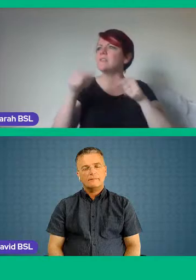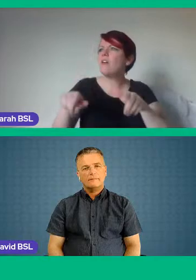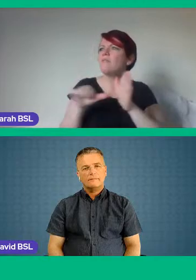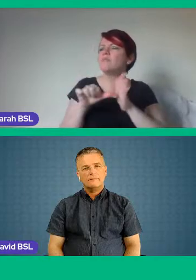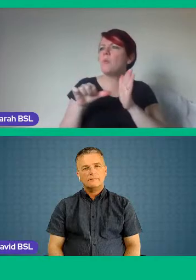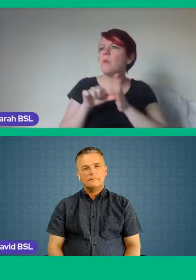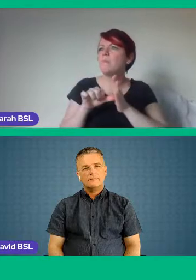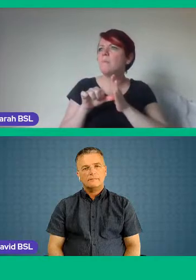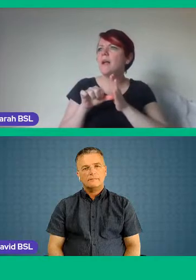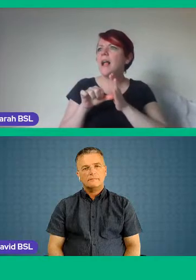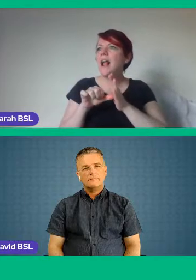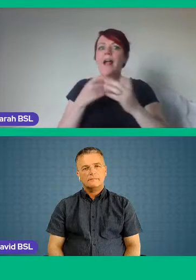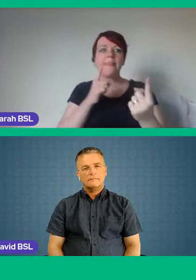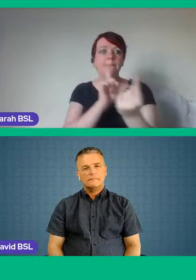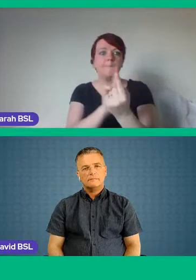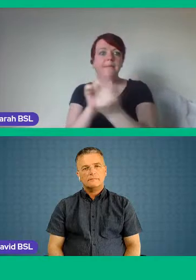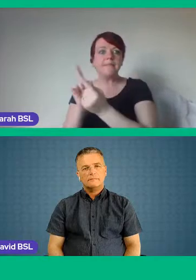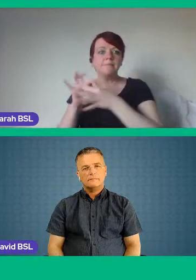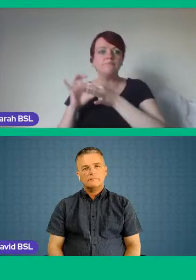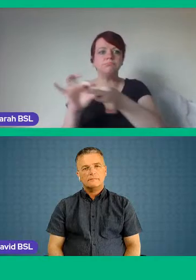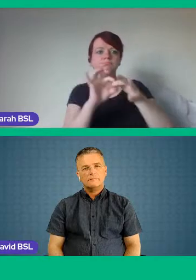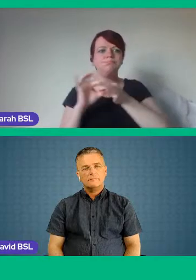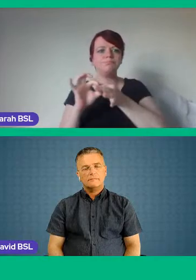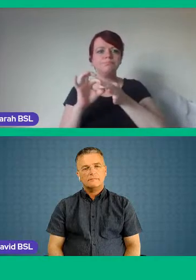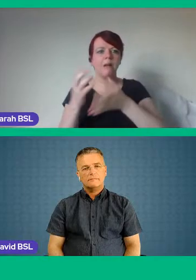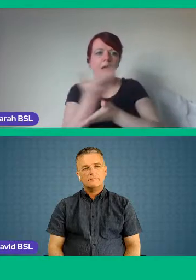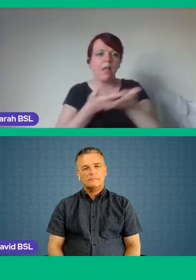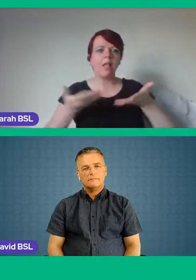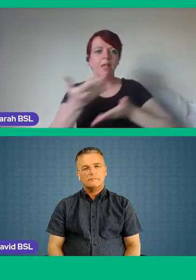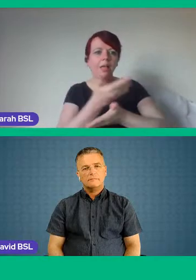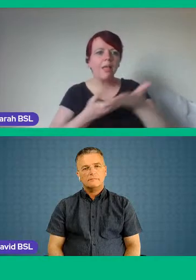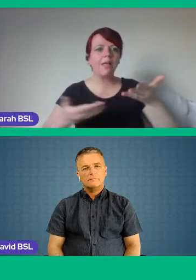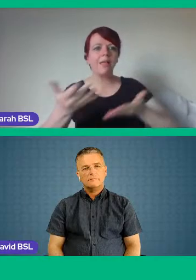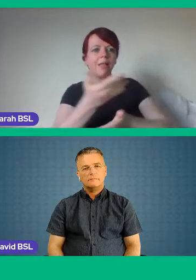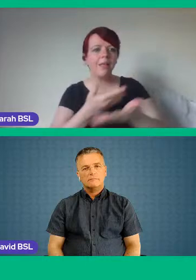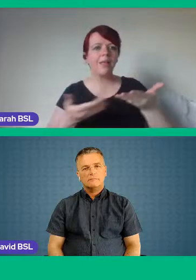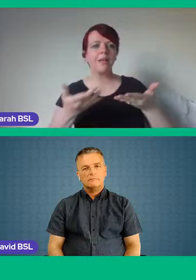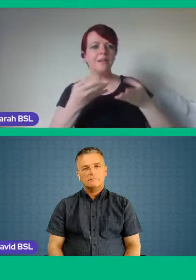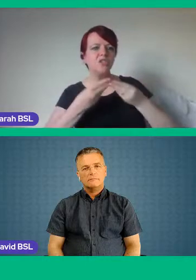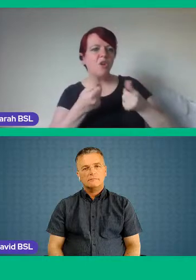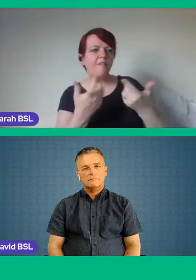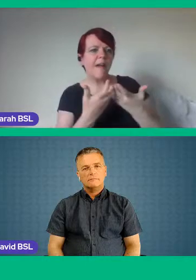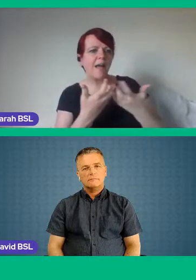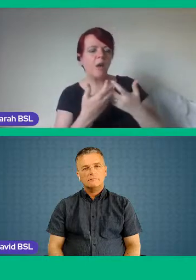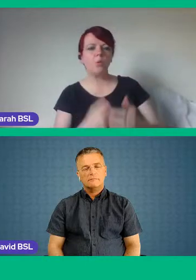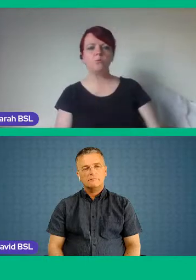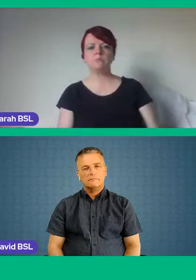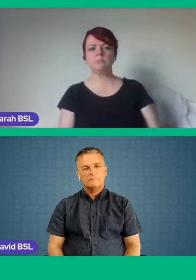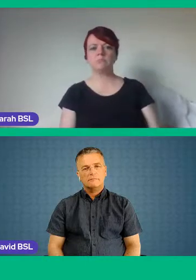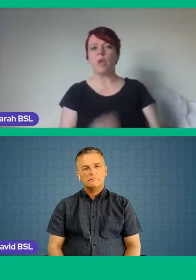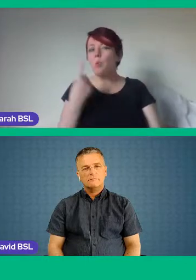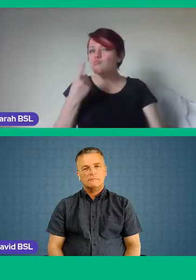answer that on our own, and then coming together and saying, how do we look at that? Another important question that I have